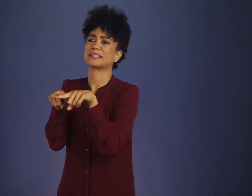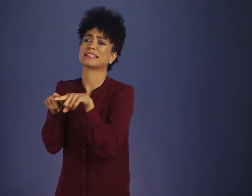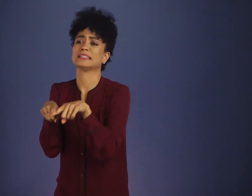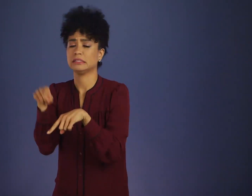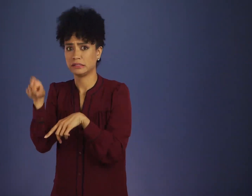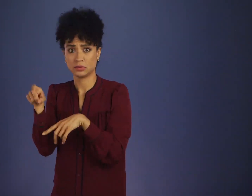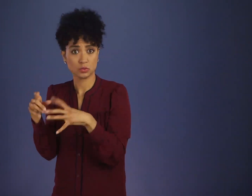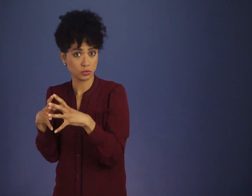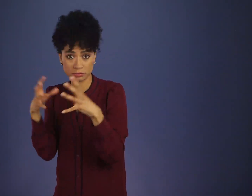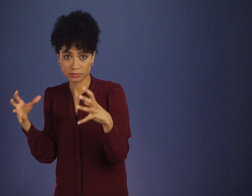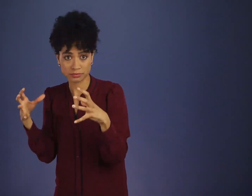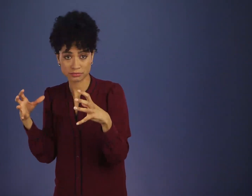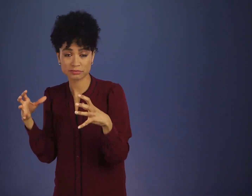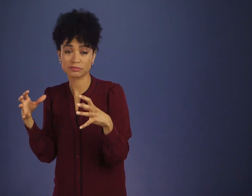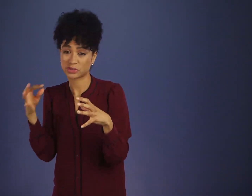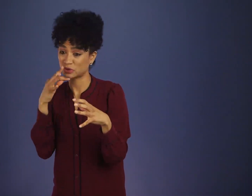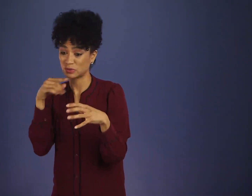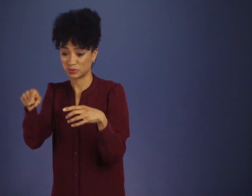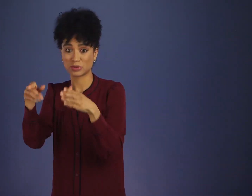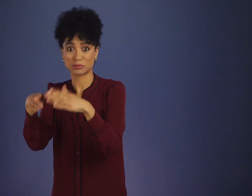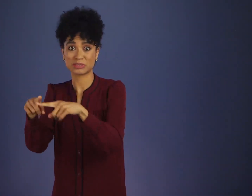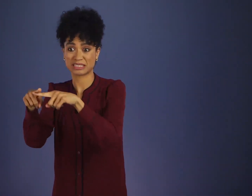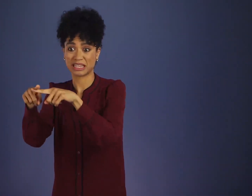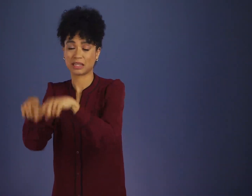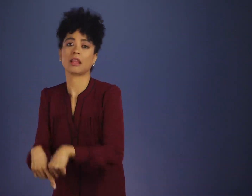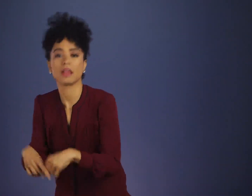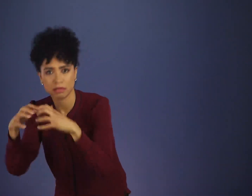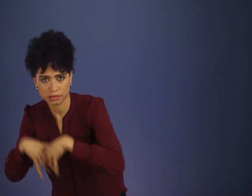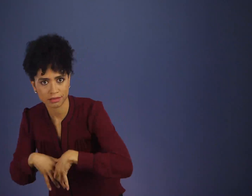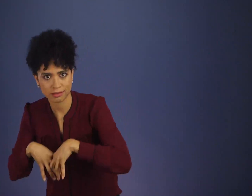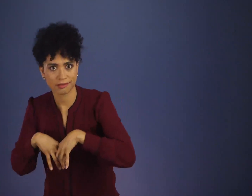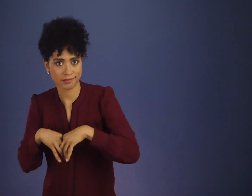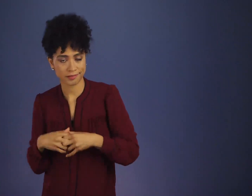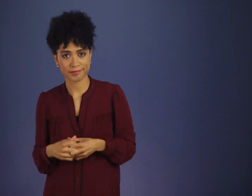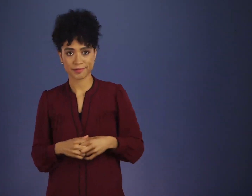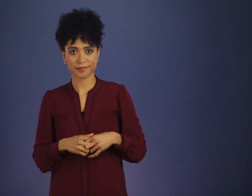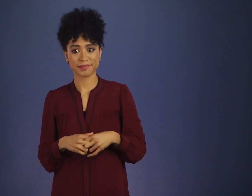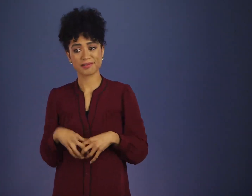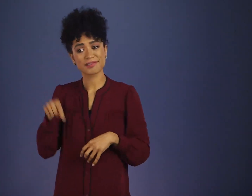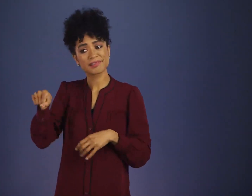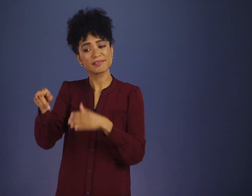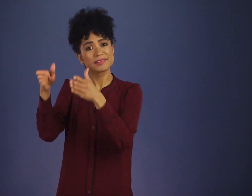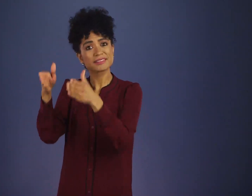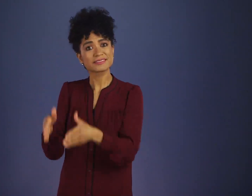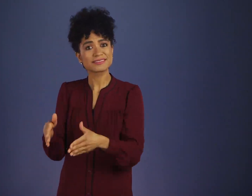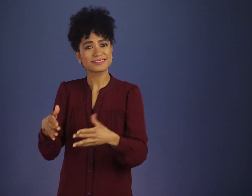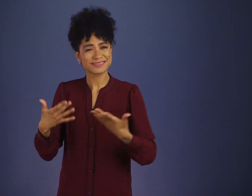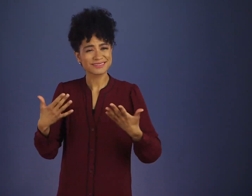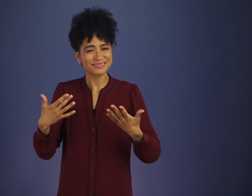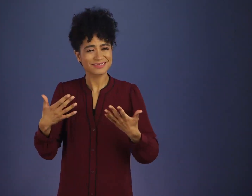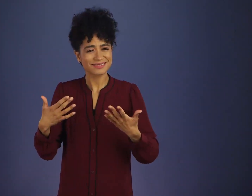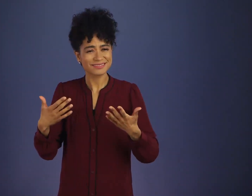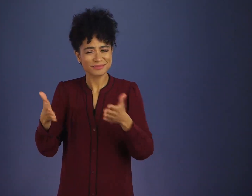If we lean too heavily on people, they will sooner or later fail us, for they are human, too,